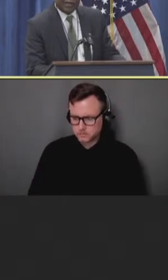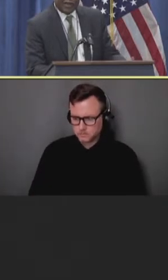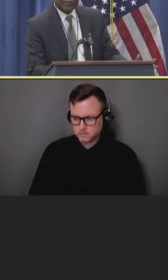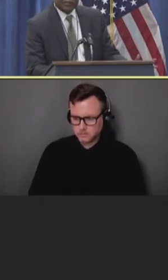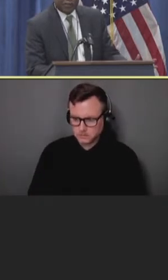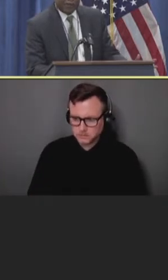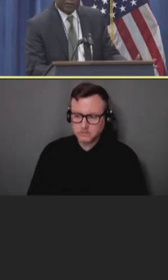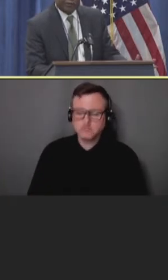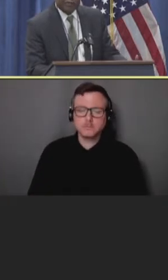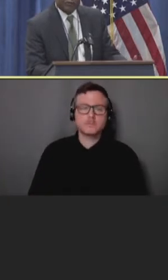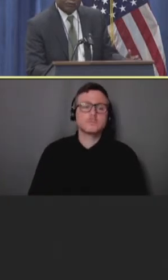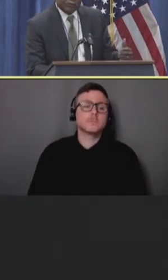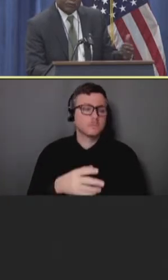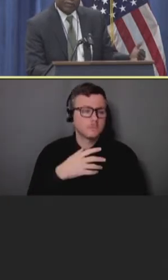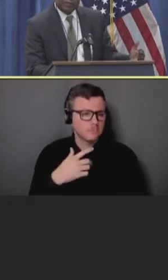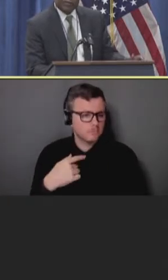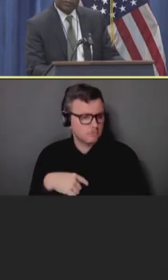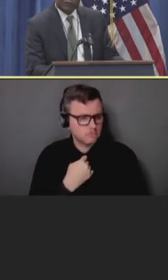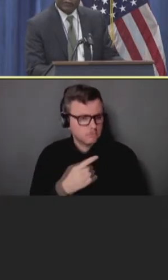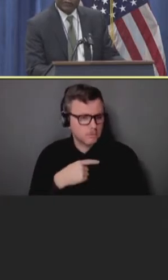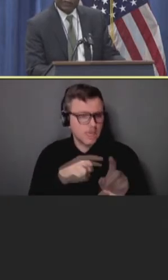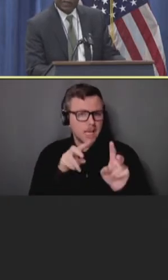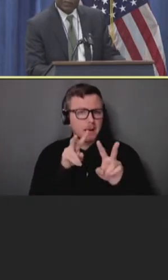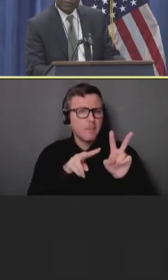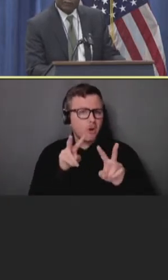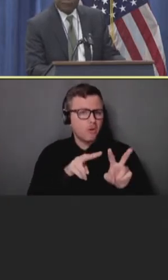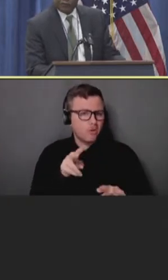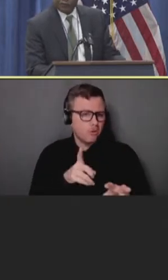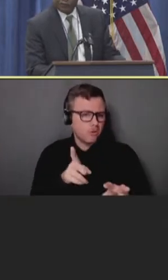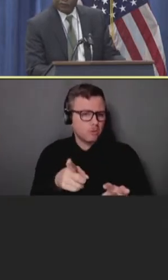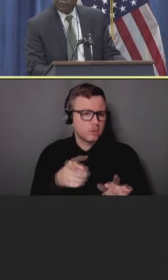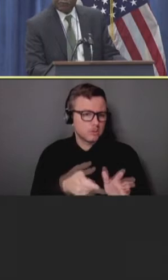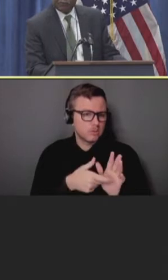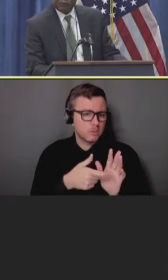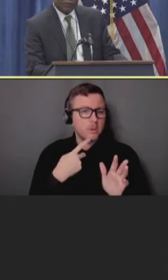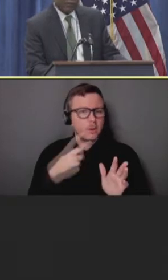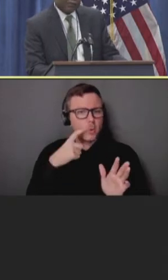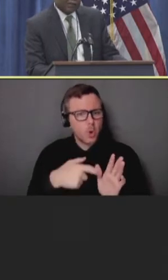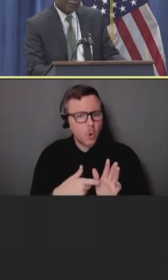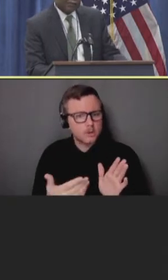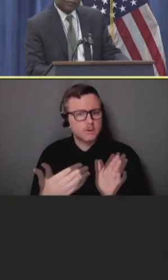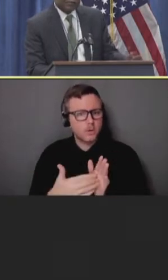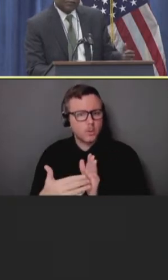we had to monitor. We would see this frequently in some of our service members who participated